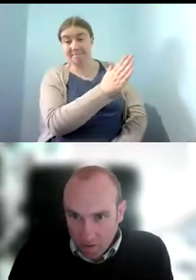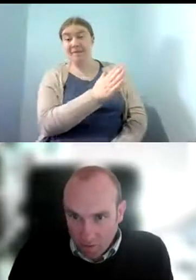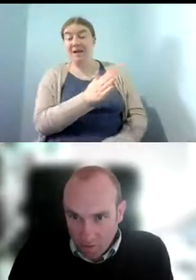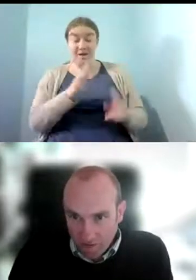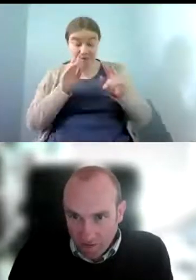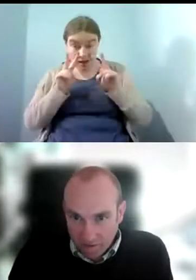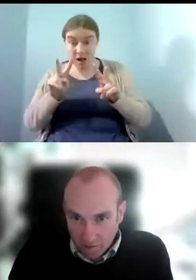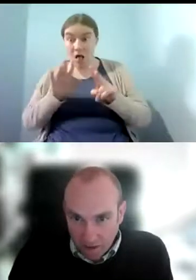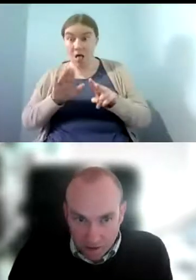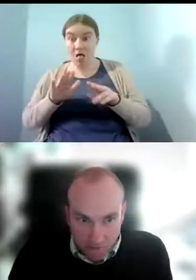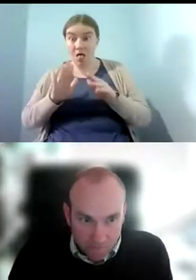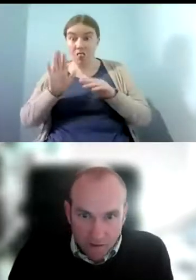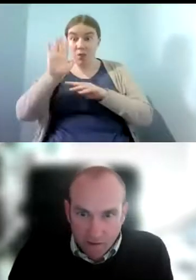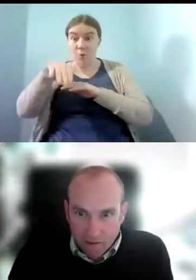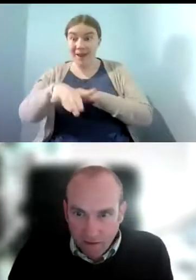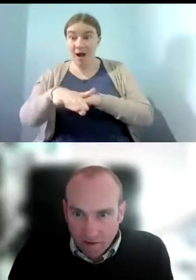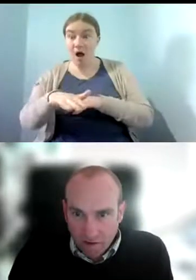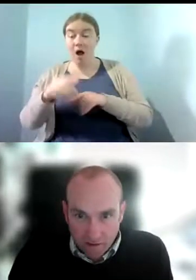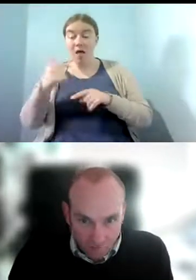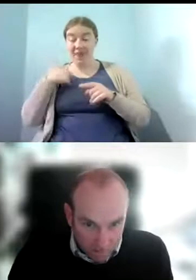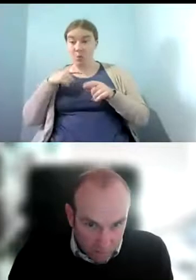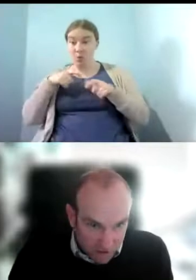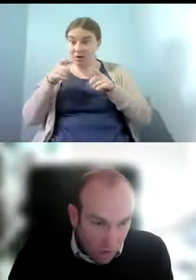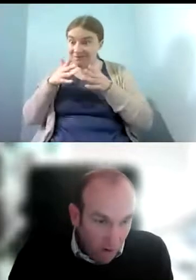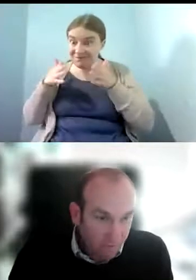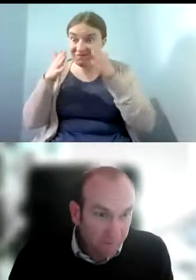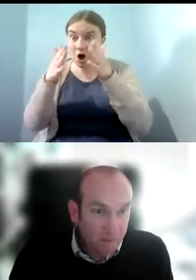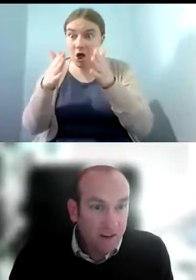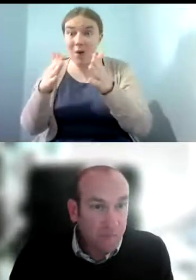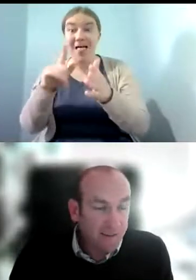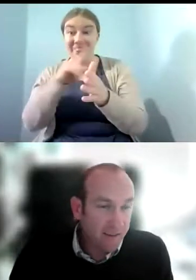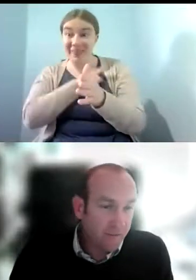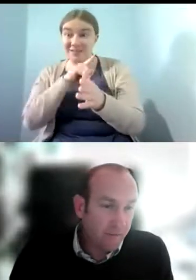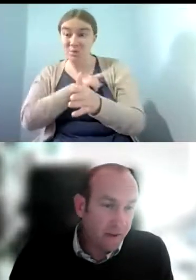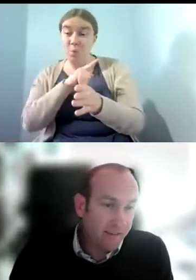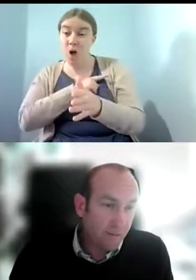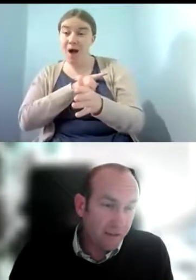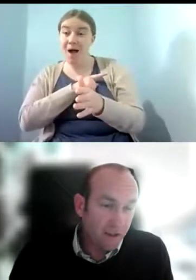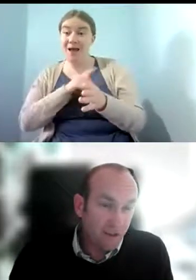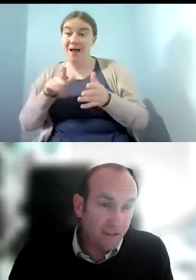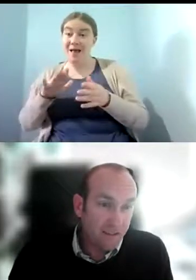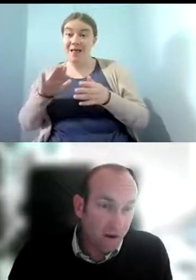swimming in this direction so you can which is why the fish pass is positioned on this side of the